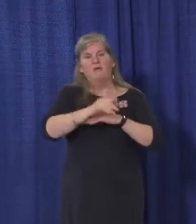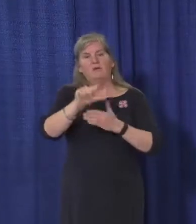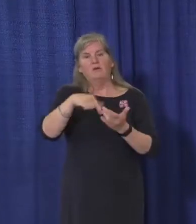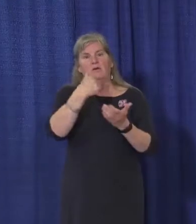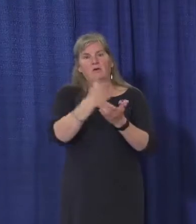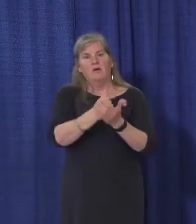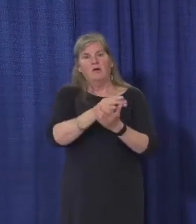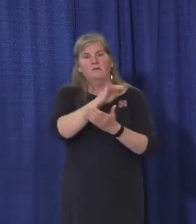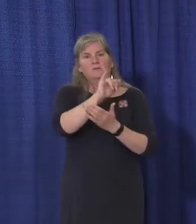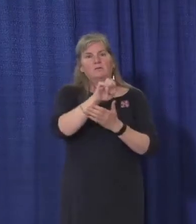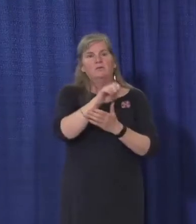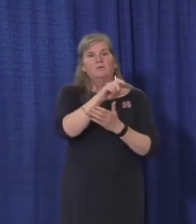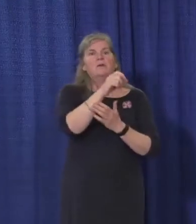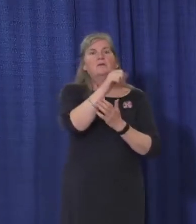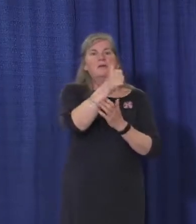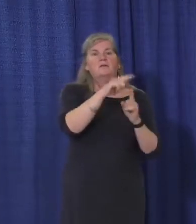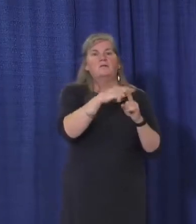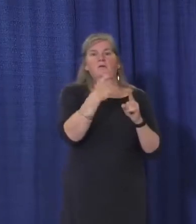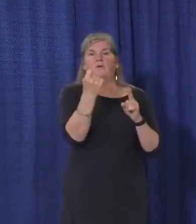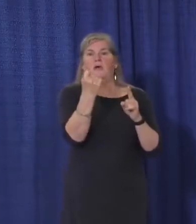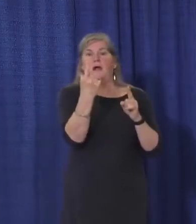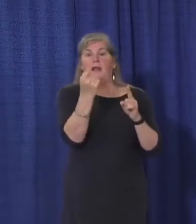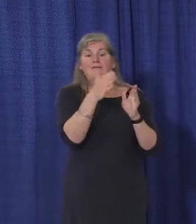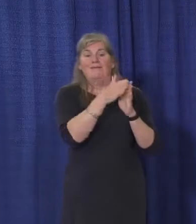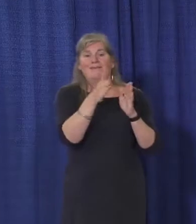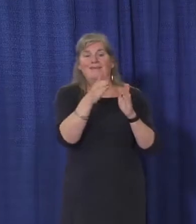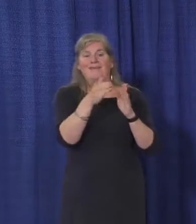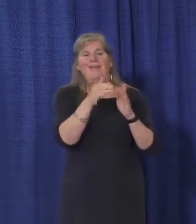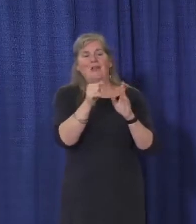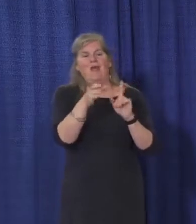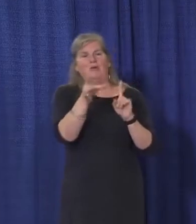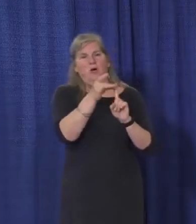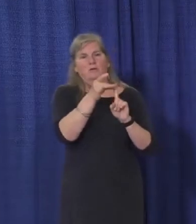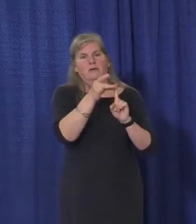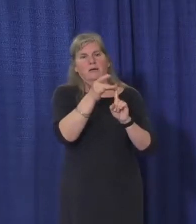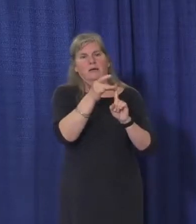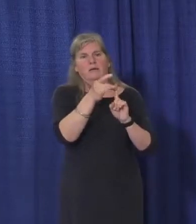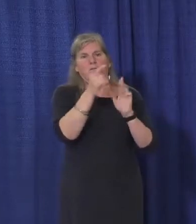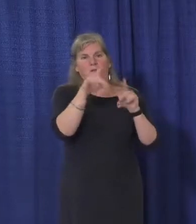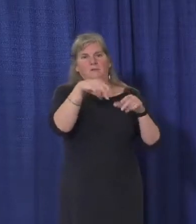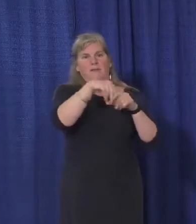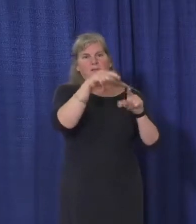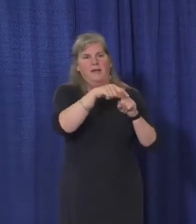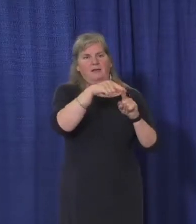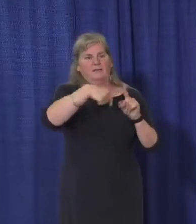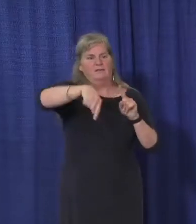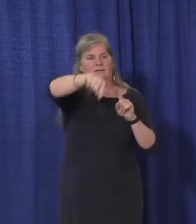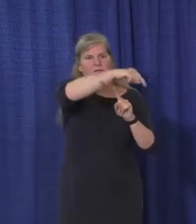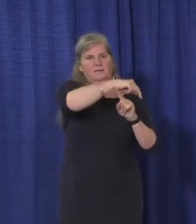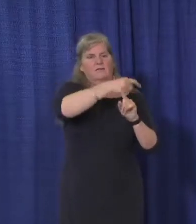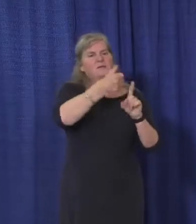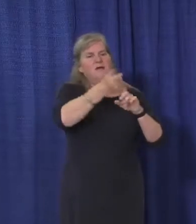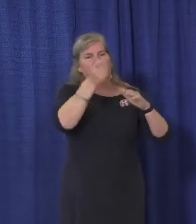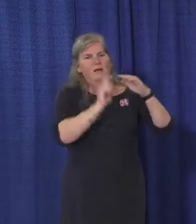10th to 11th overnight is considered a contact of someone with COVID-19 and should isolate